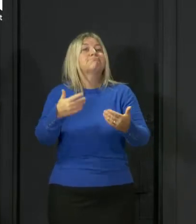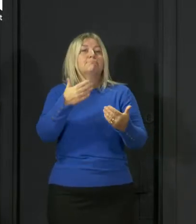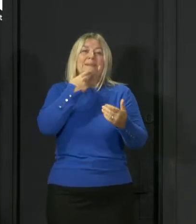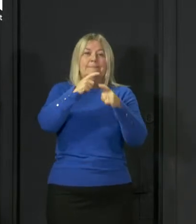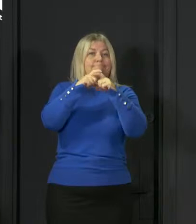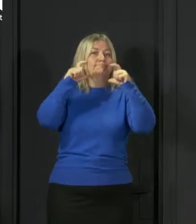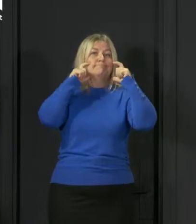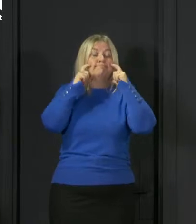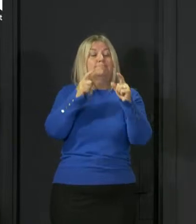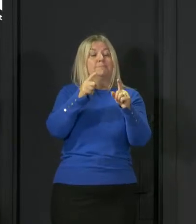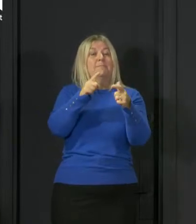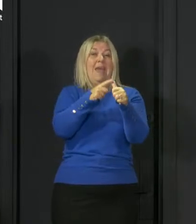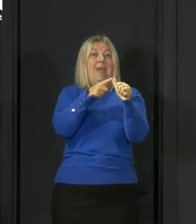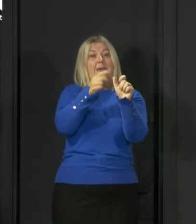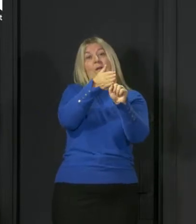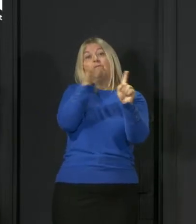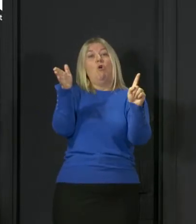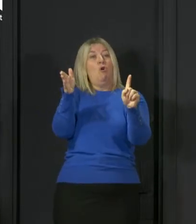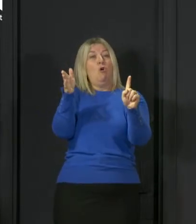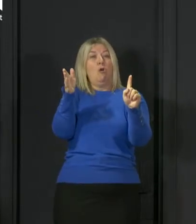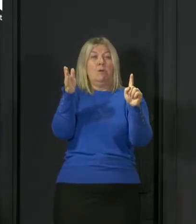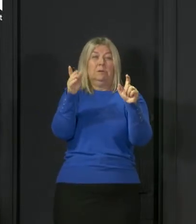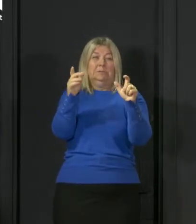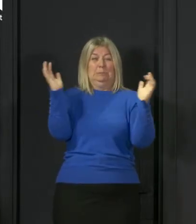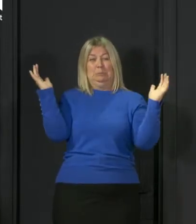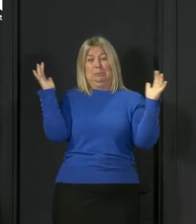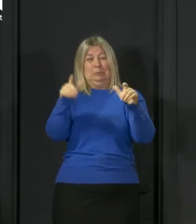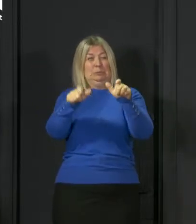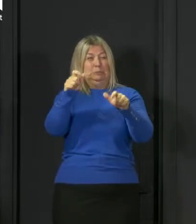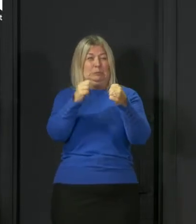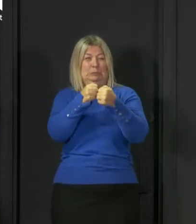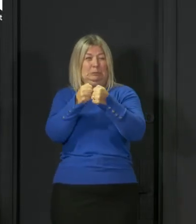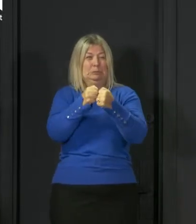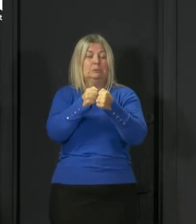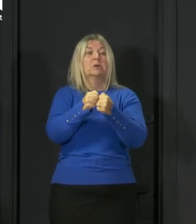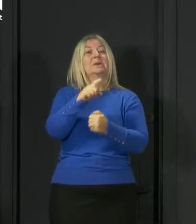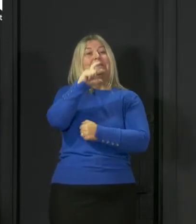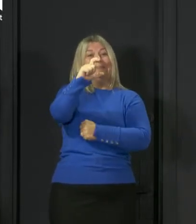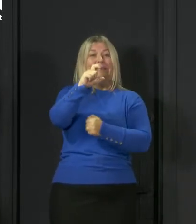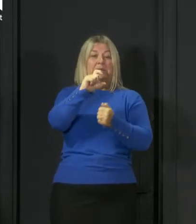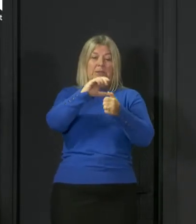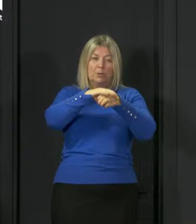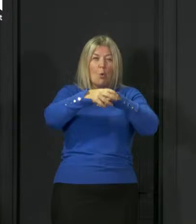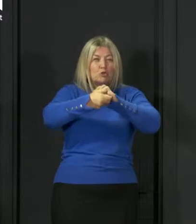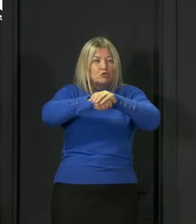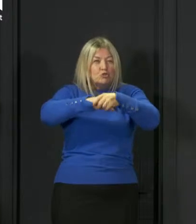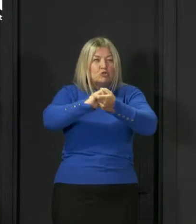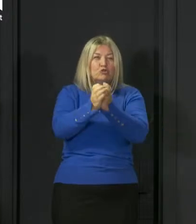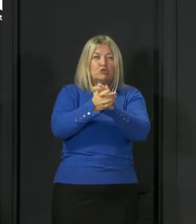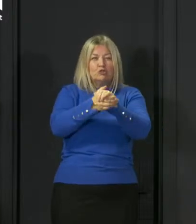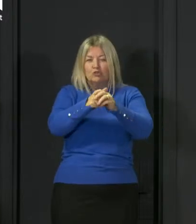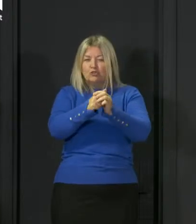indoor or outdoor crowded places. don't forget to clean hands and to clean hard surfaces that you or other people might be touching.